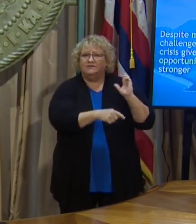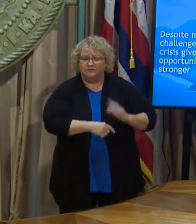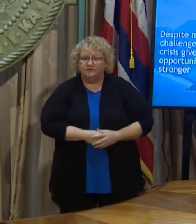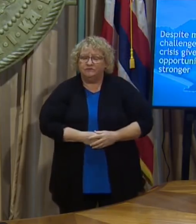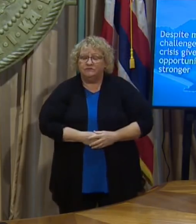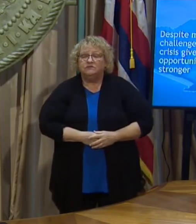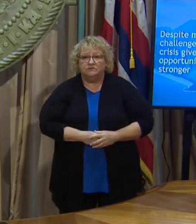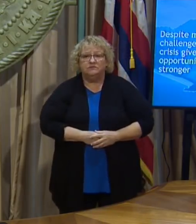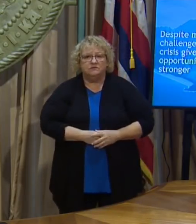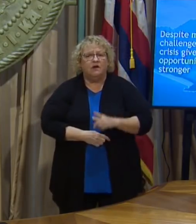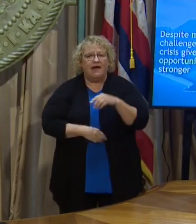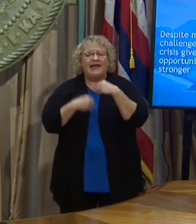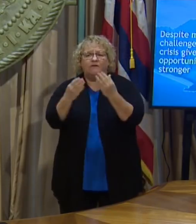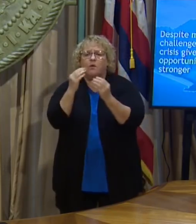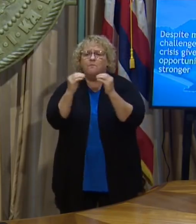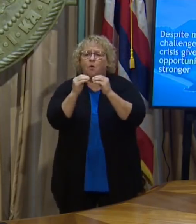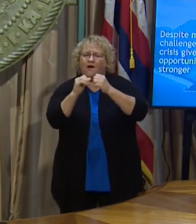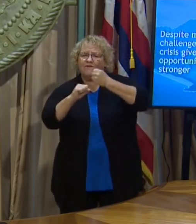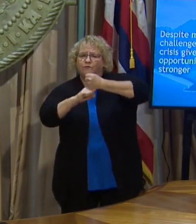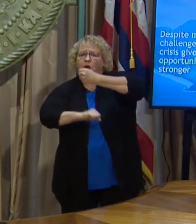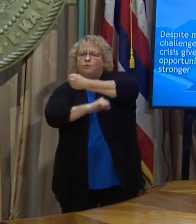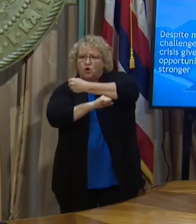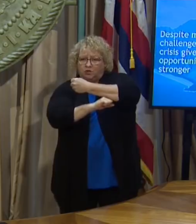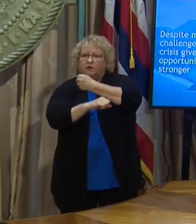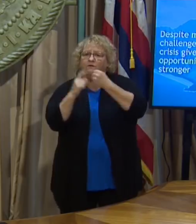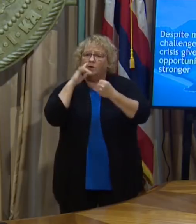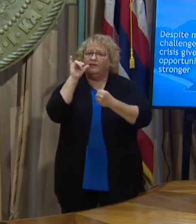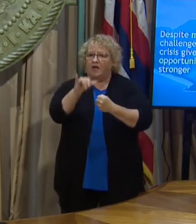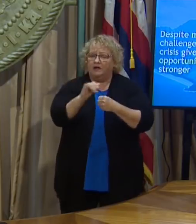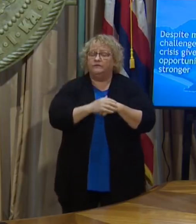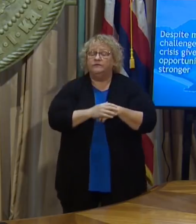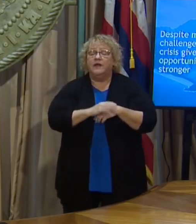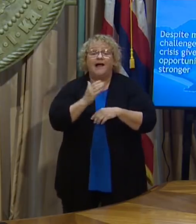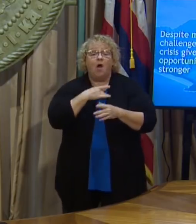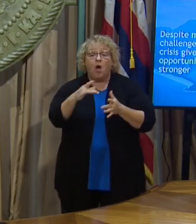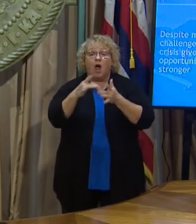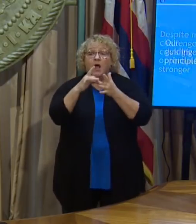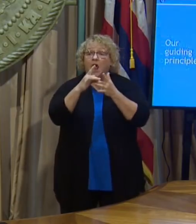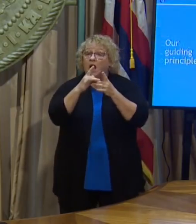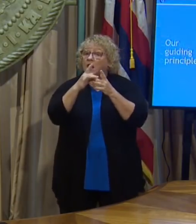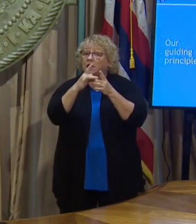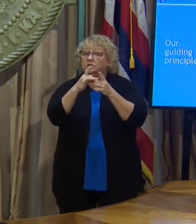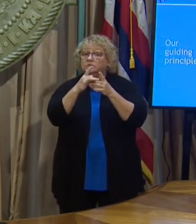WE ARE CALLING ON EACH AND EVERY CITIZEN TO BE ABLE TO DO THIS WHAT WE GET THROUGH THIS. WE HOPE TO GIVE YOU A FRAMEWORK